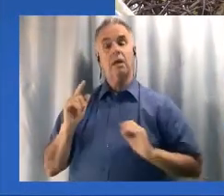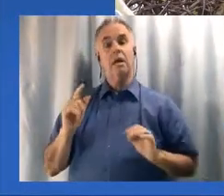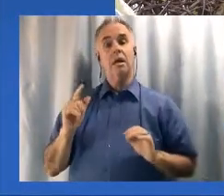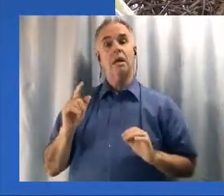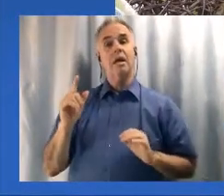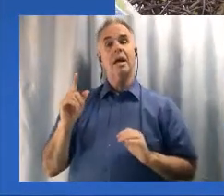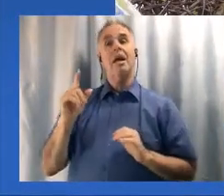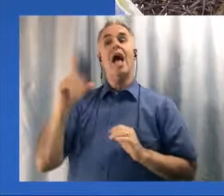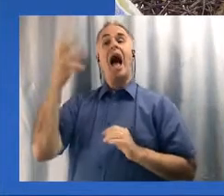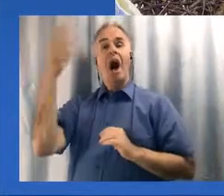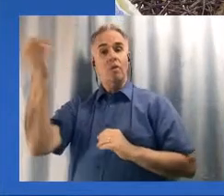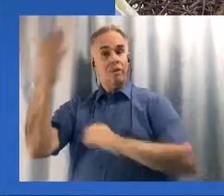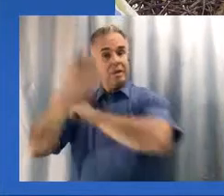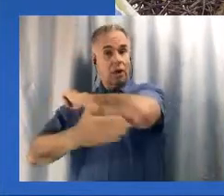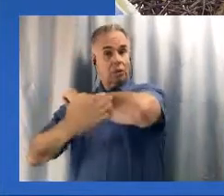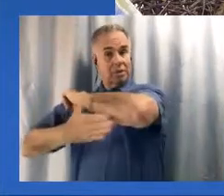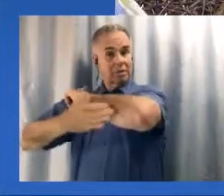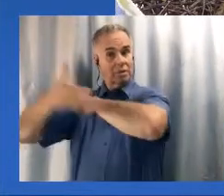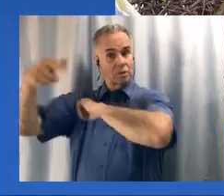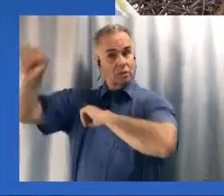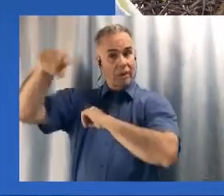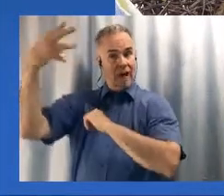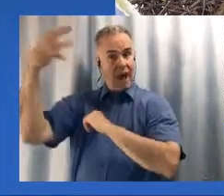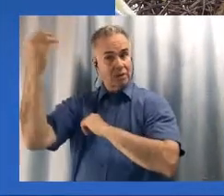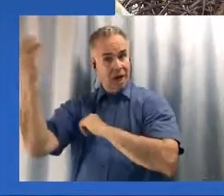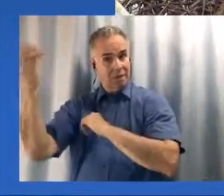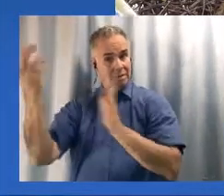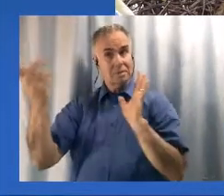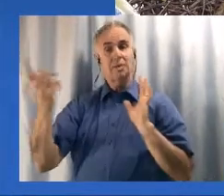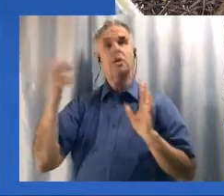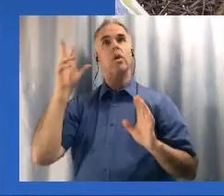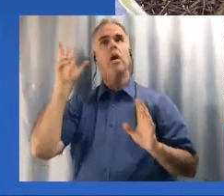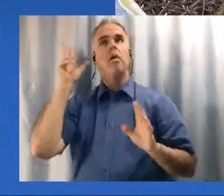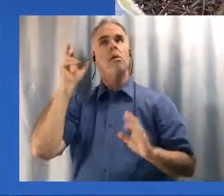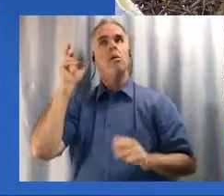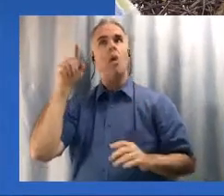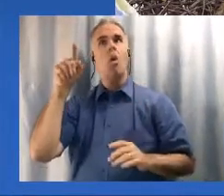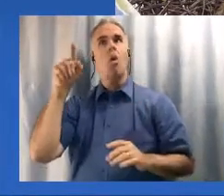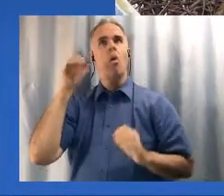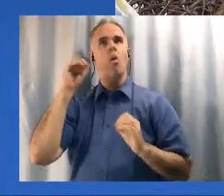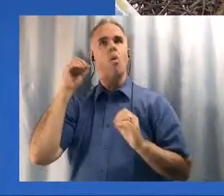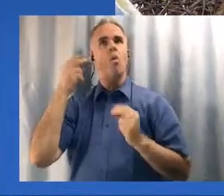When you are out in the country at night, listen carefully.